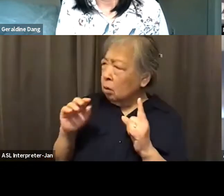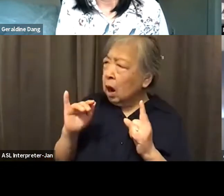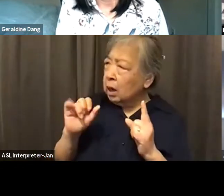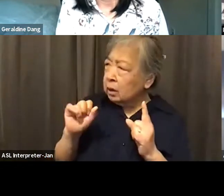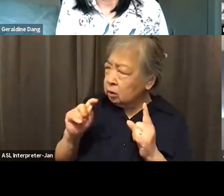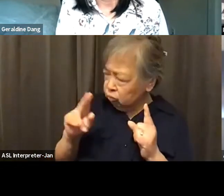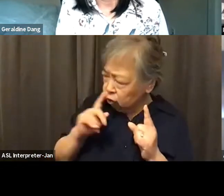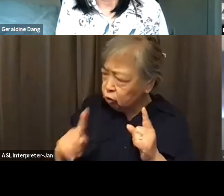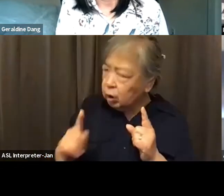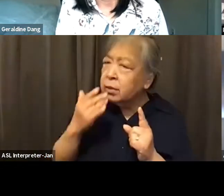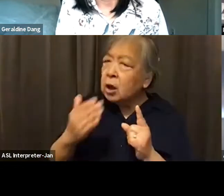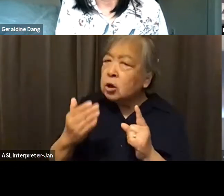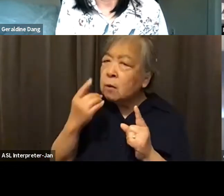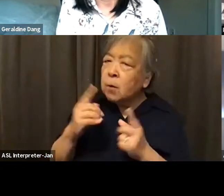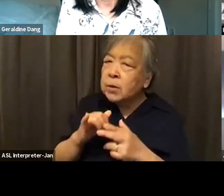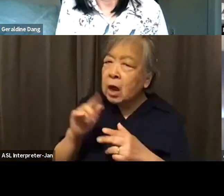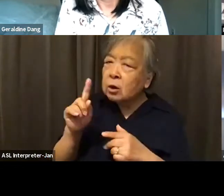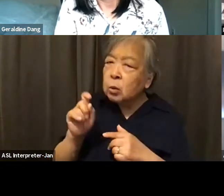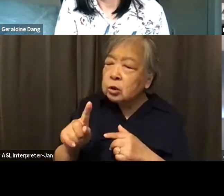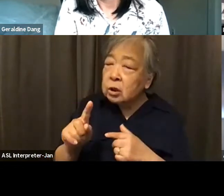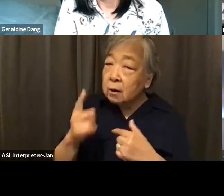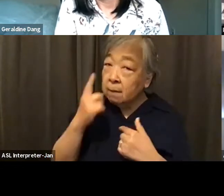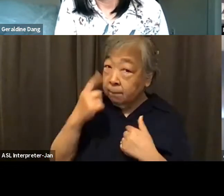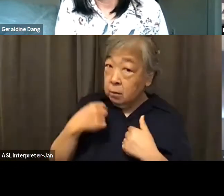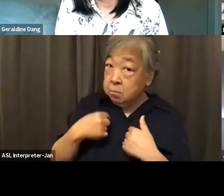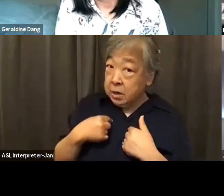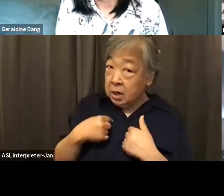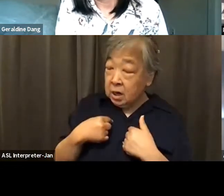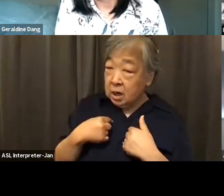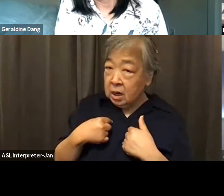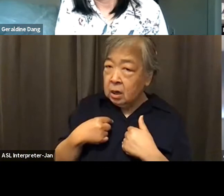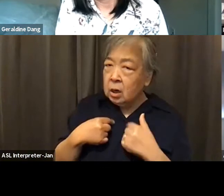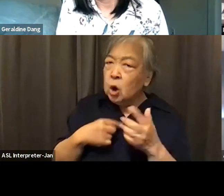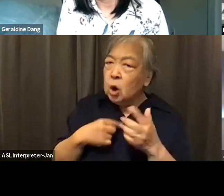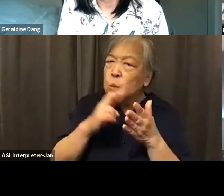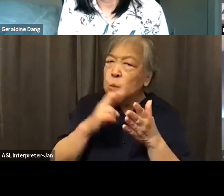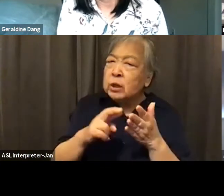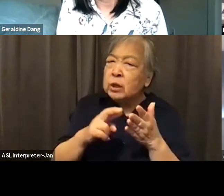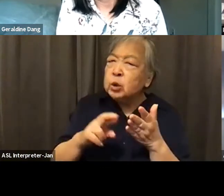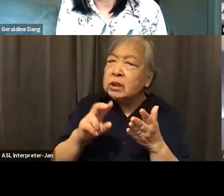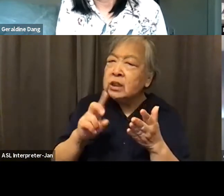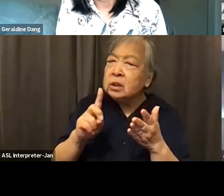So for me researching disability was something extremely new for me.